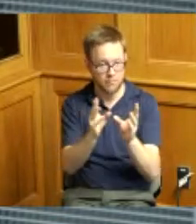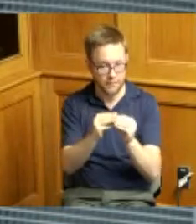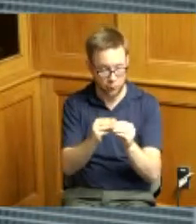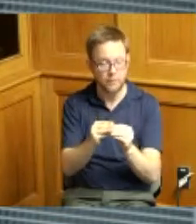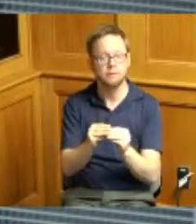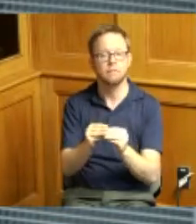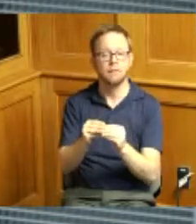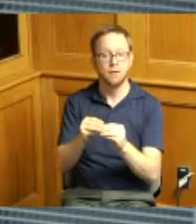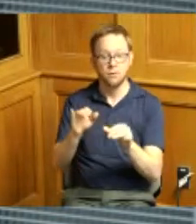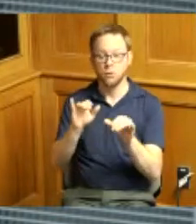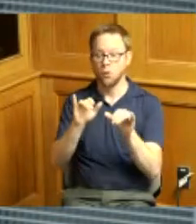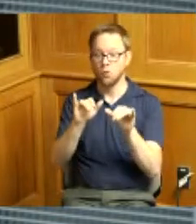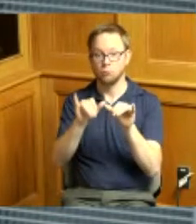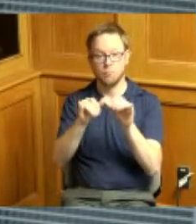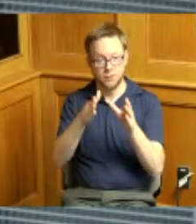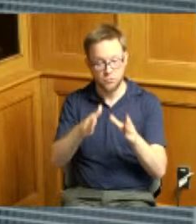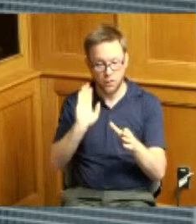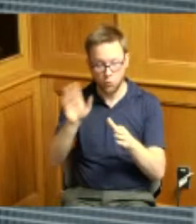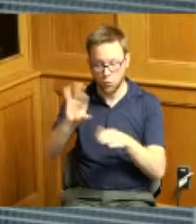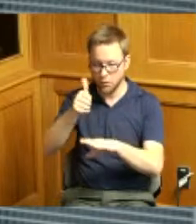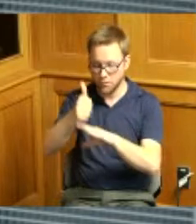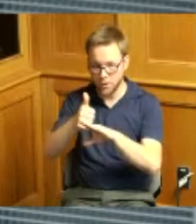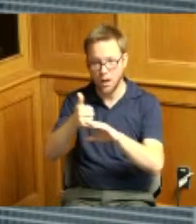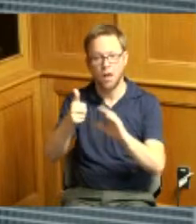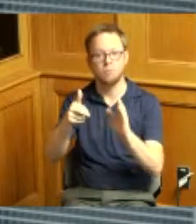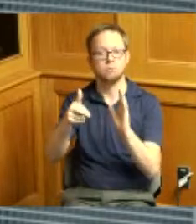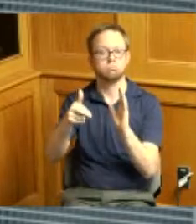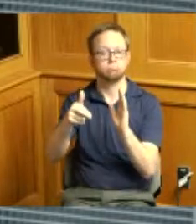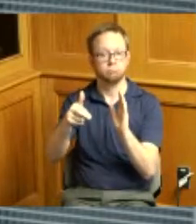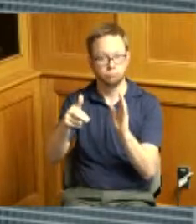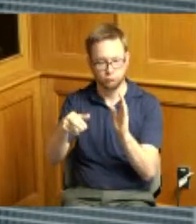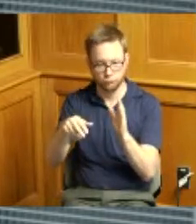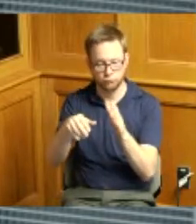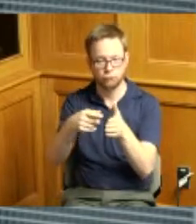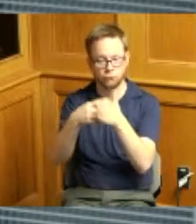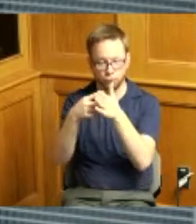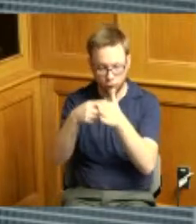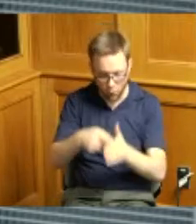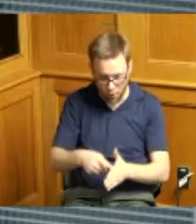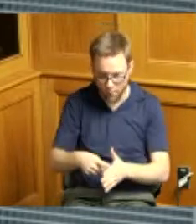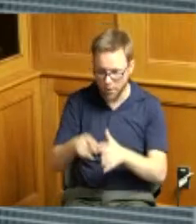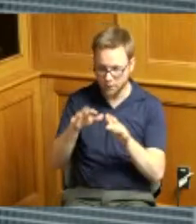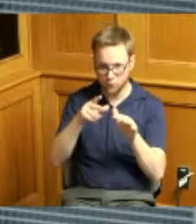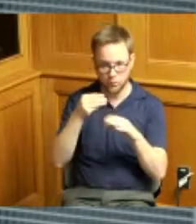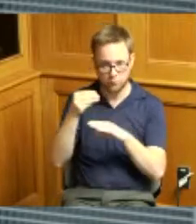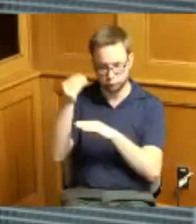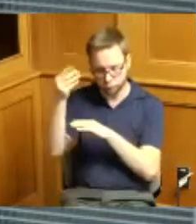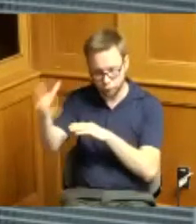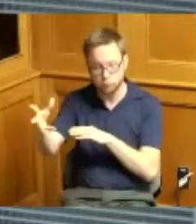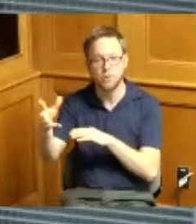Engineers office we will come back to the Board to schedule a public viewing and public hearing